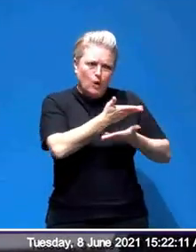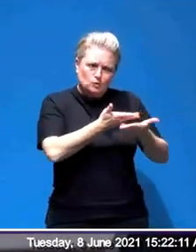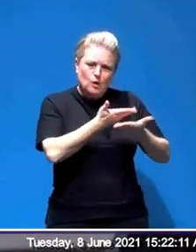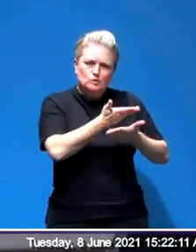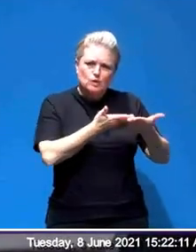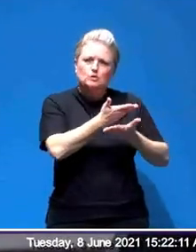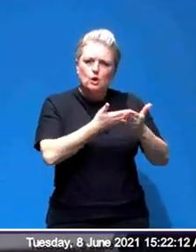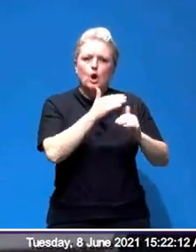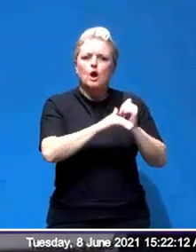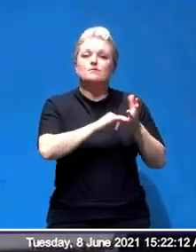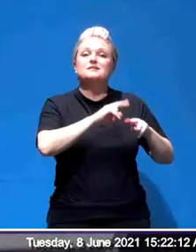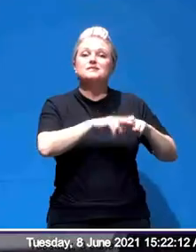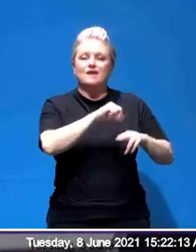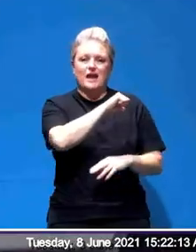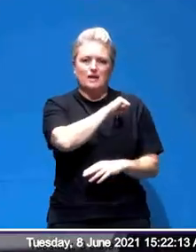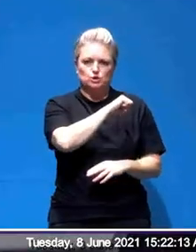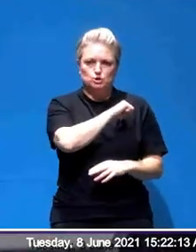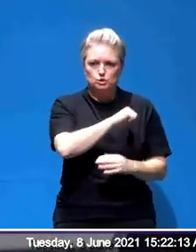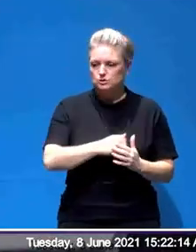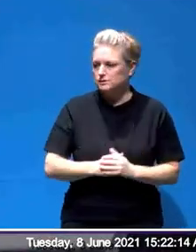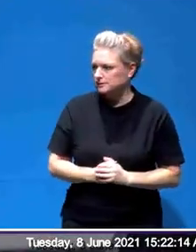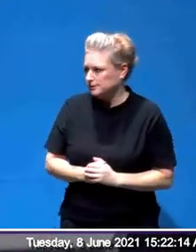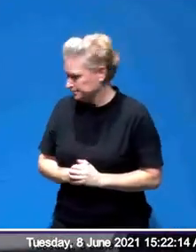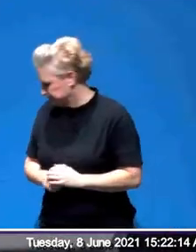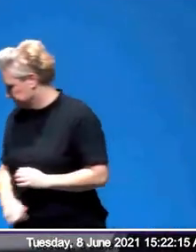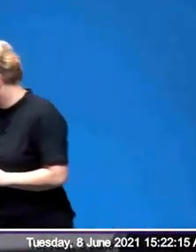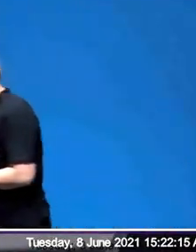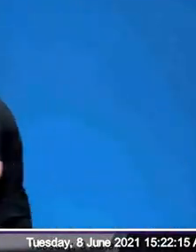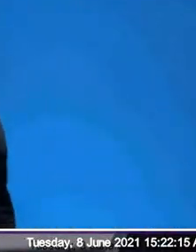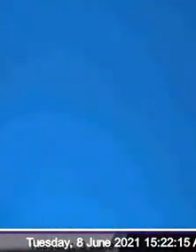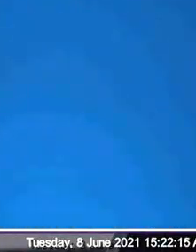I'm sorry to interrupt you, Ms Kirkby, but our transcript has stopped.